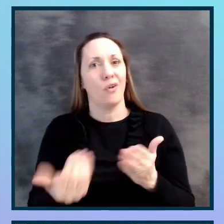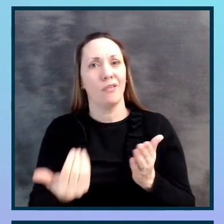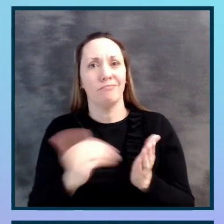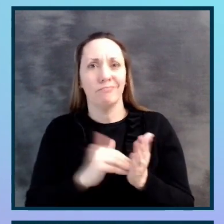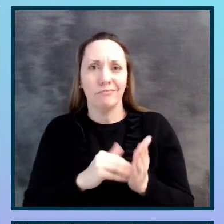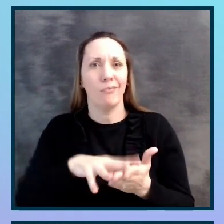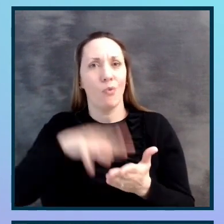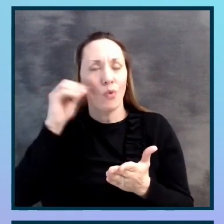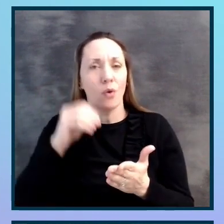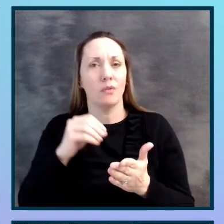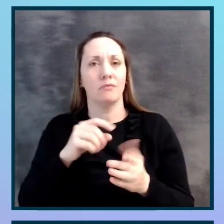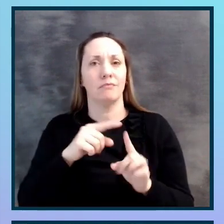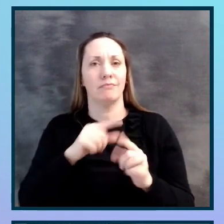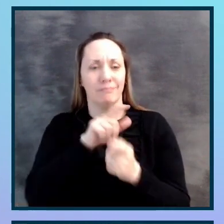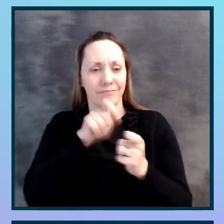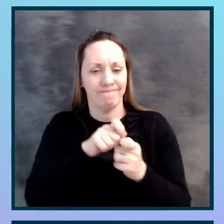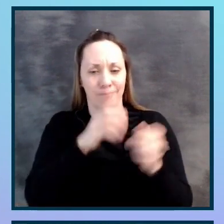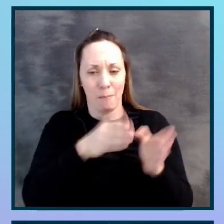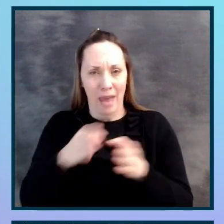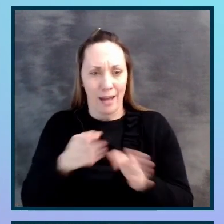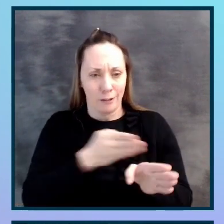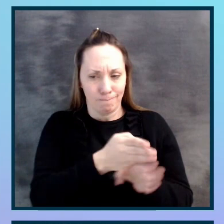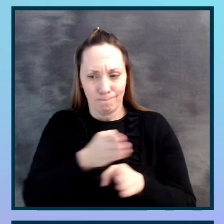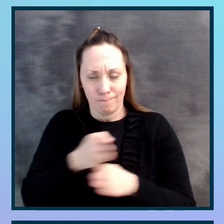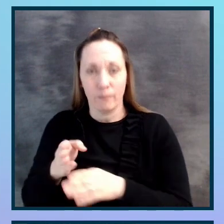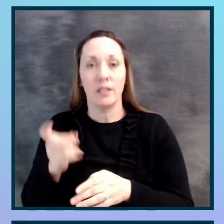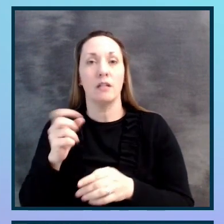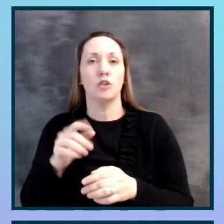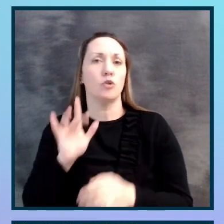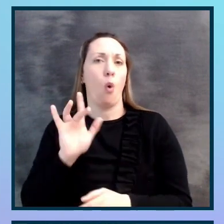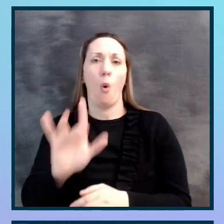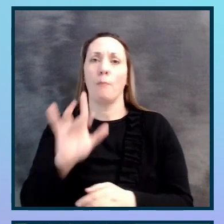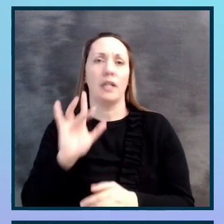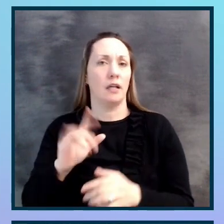but also with things like opening the transfer button and the three horizontal lines,